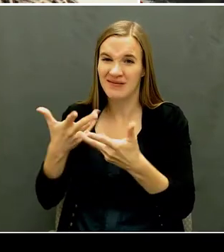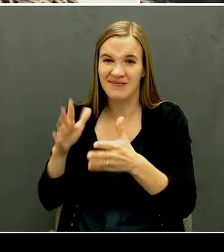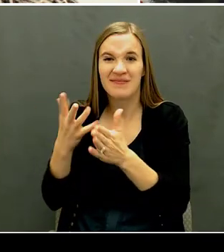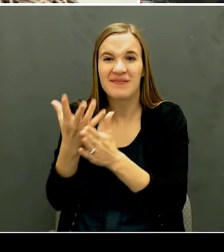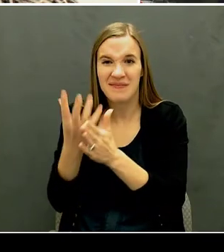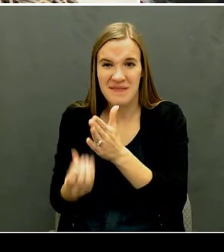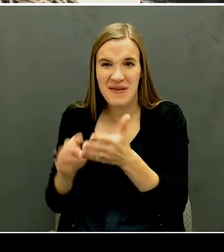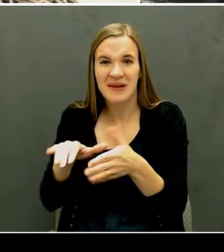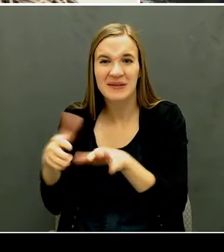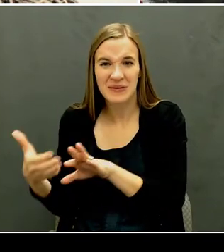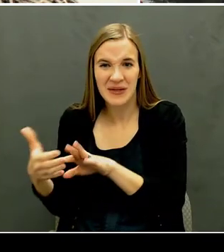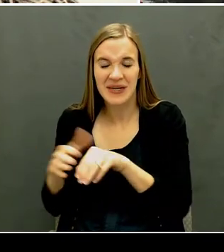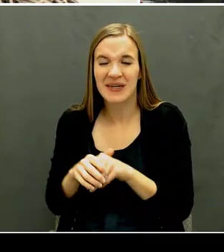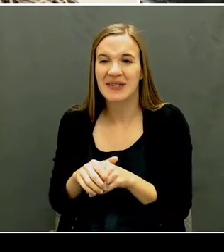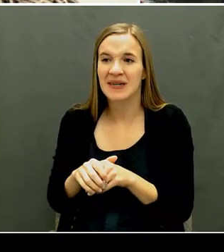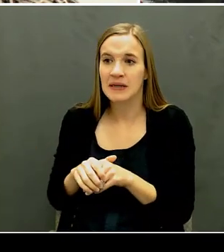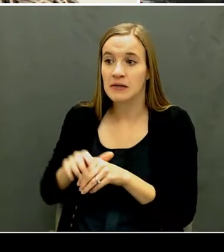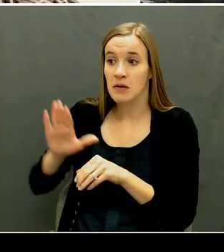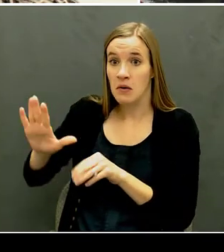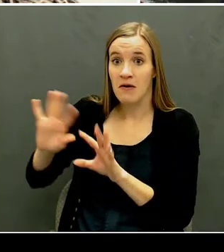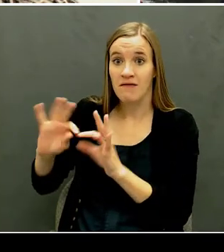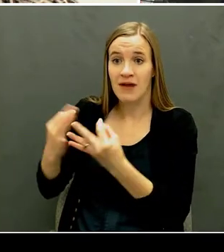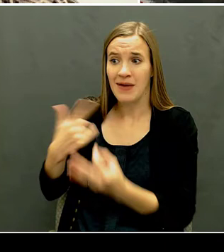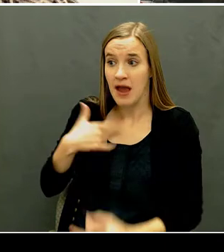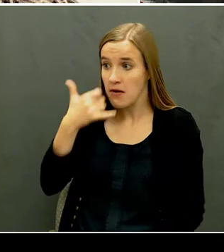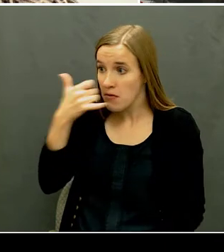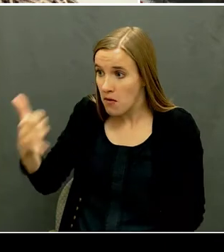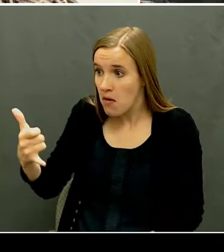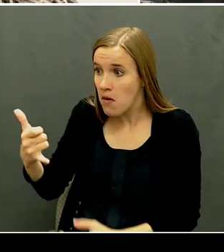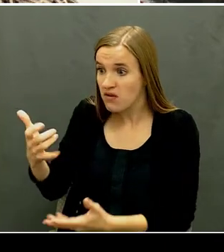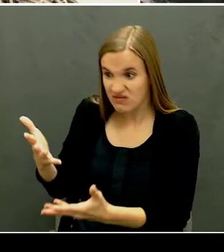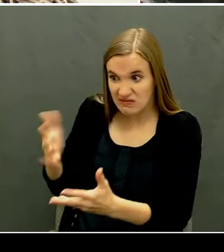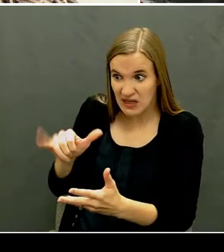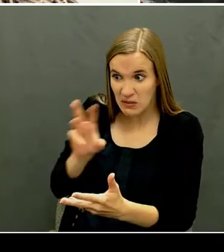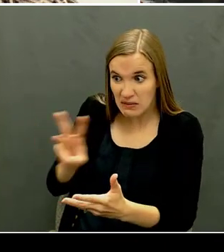her family. They said well we're going to keep it up live and unfortunately about two years later,